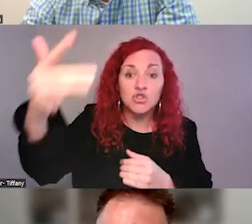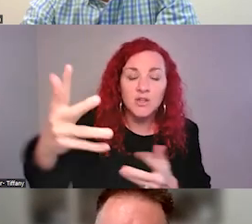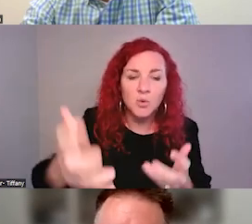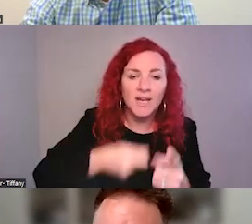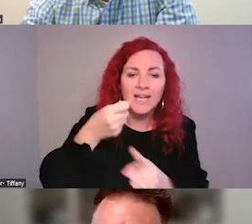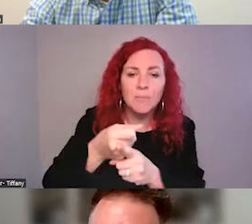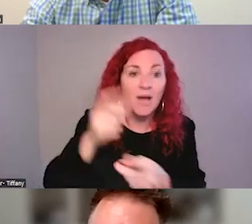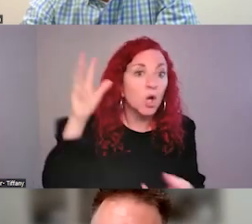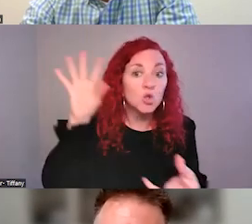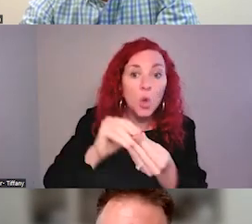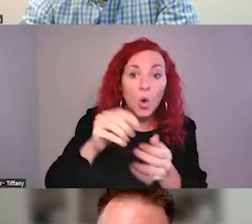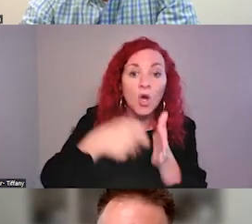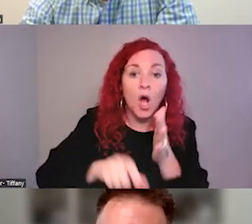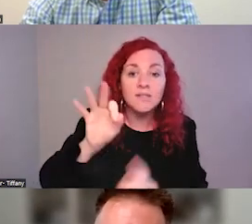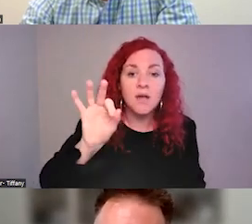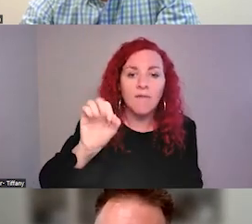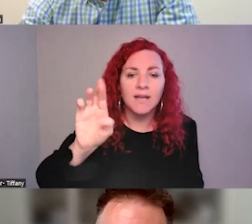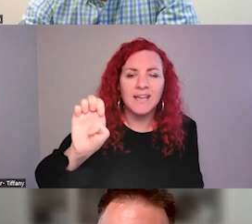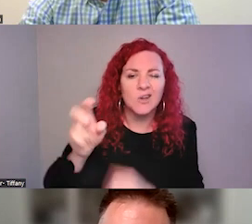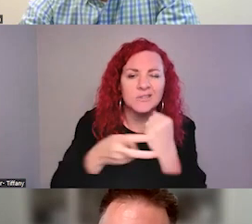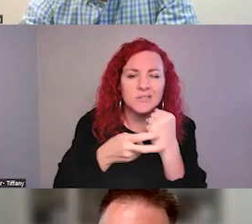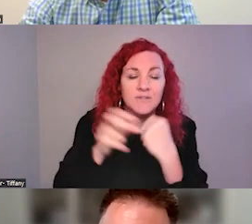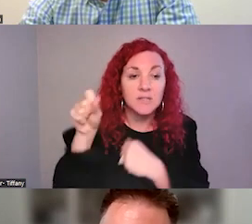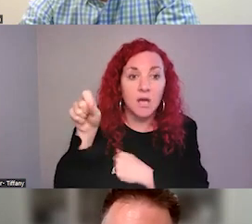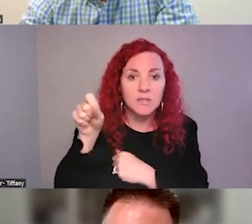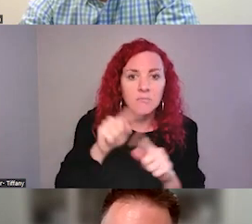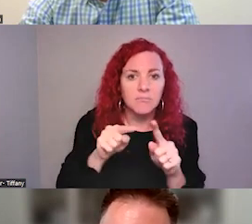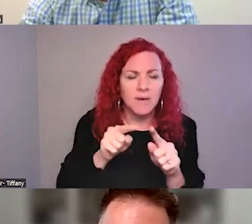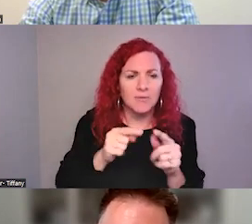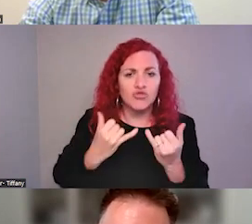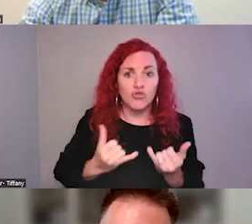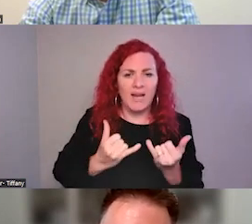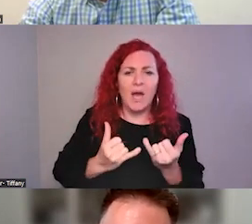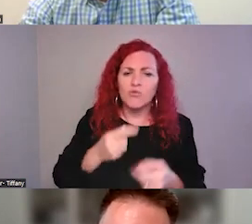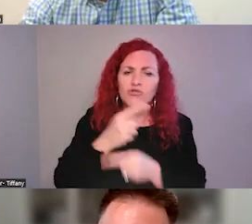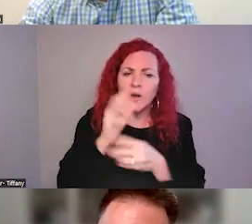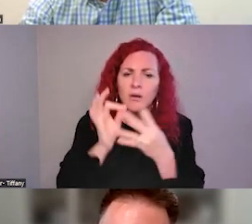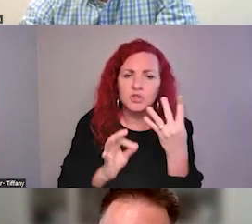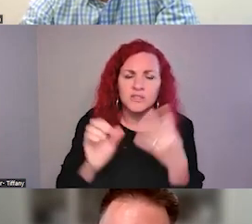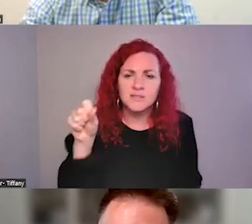BUT EARLY ON YOU ARE LOOKING AT THE RIGHT SORT OF OPTIONS.